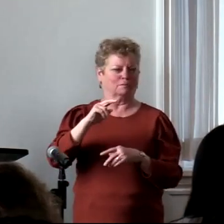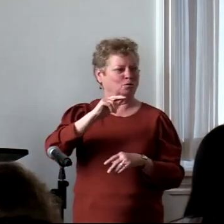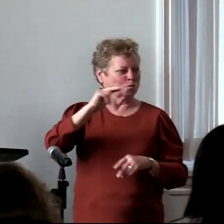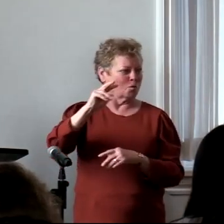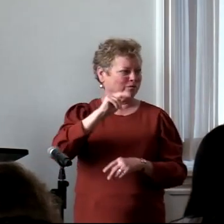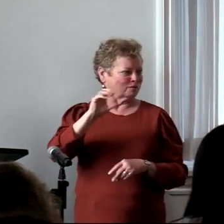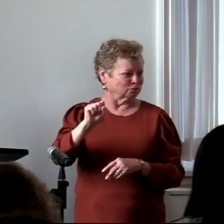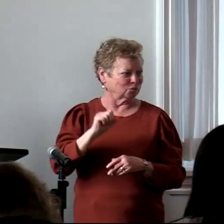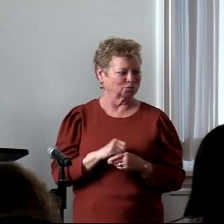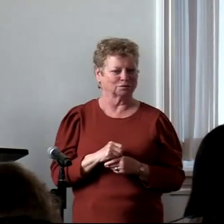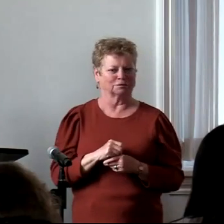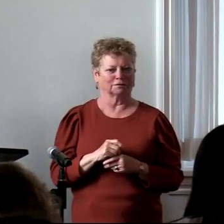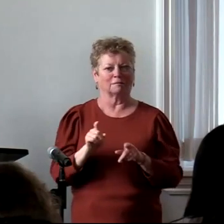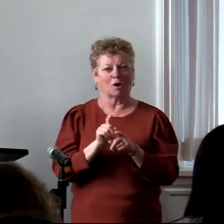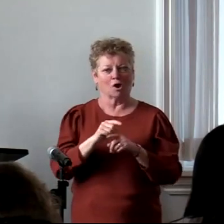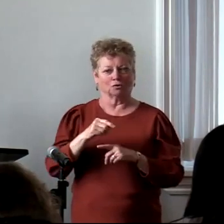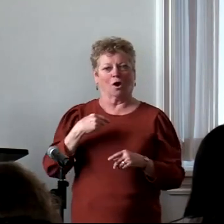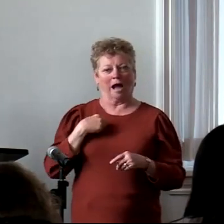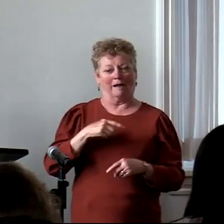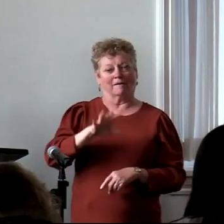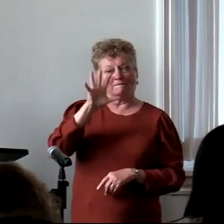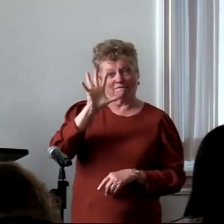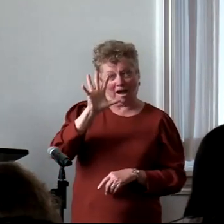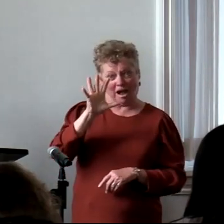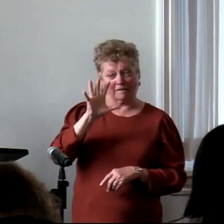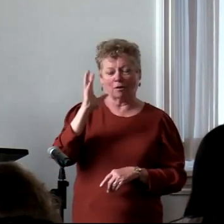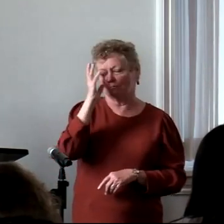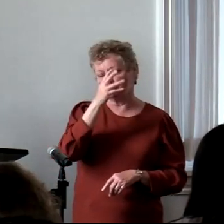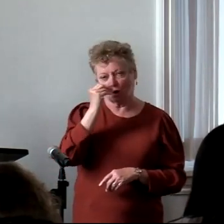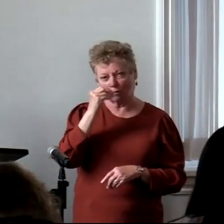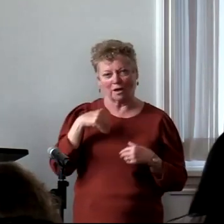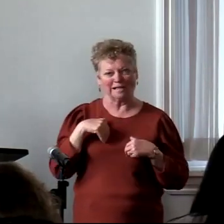I am also a father of 5 beautiful young boys.